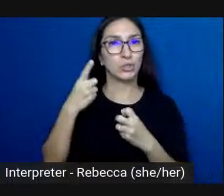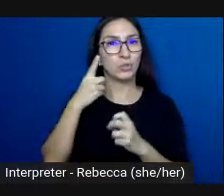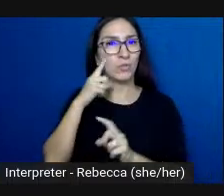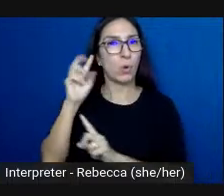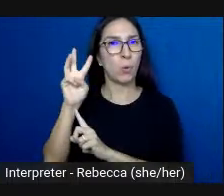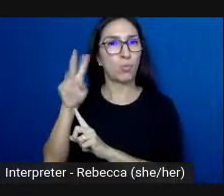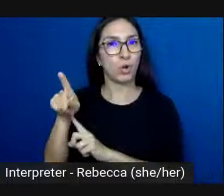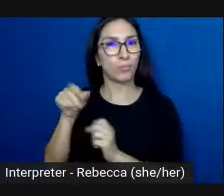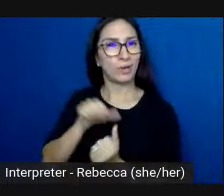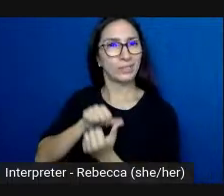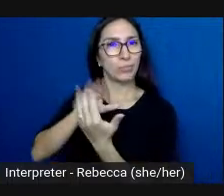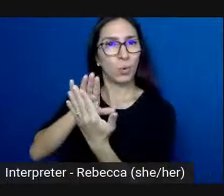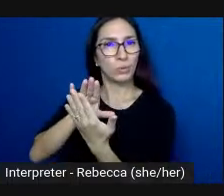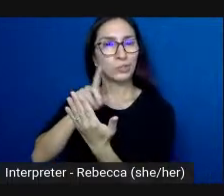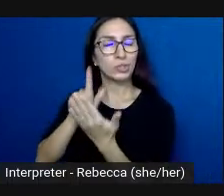We try to solve previous issues